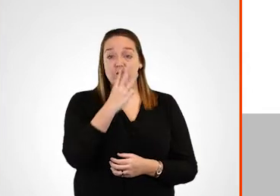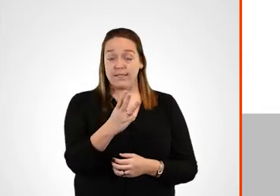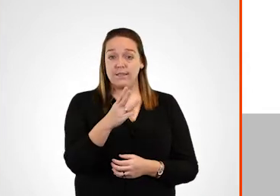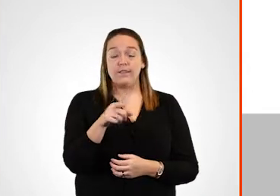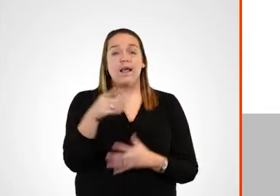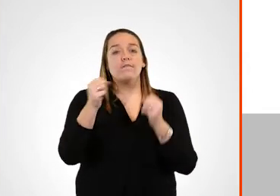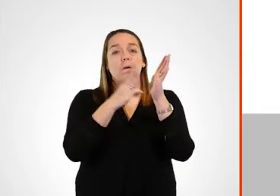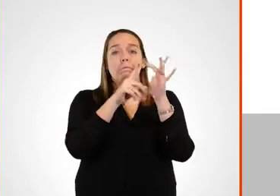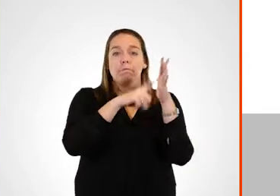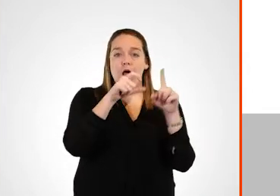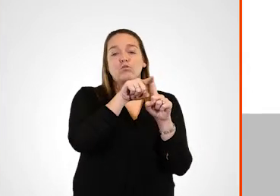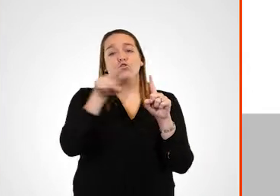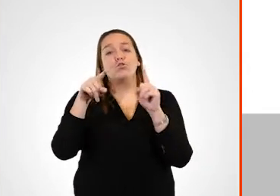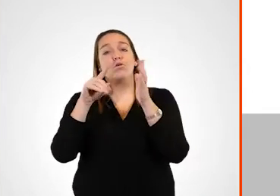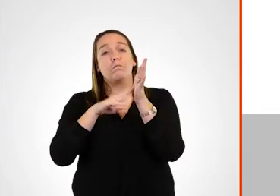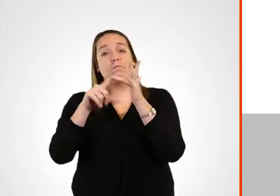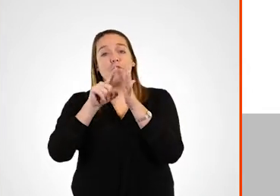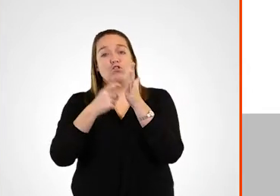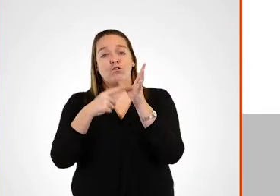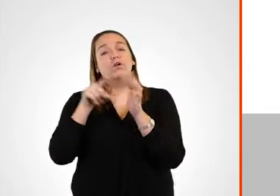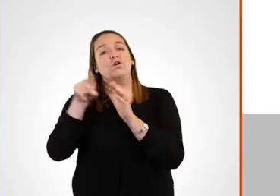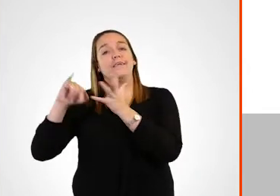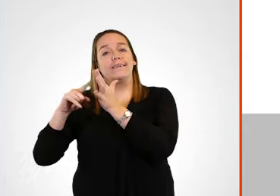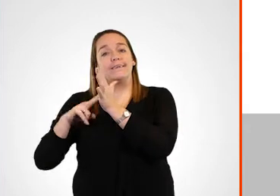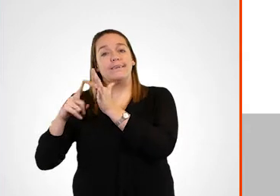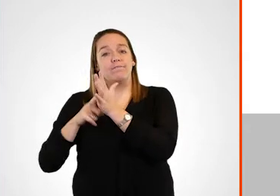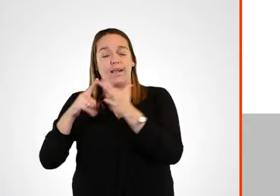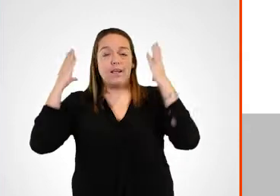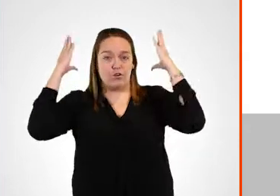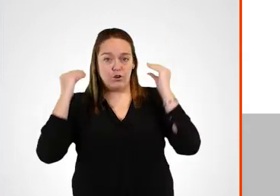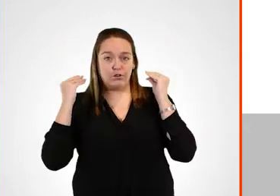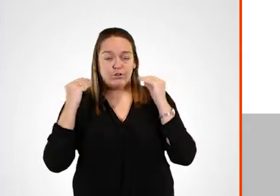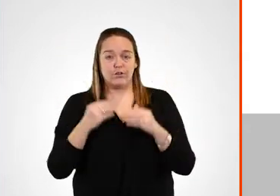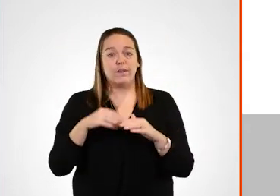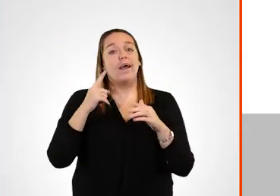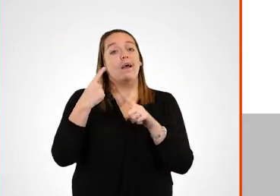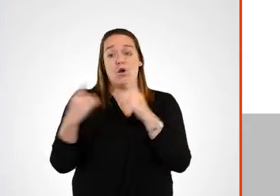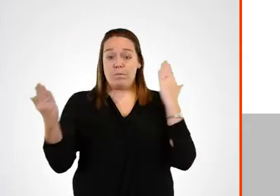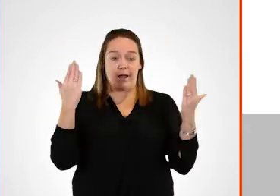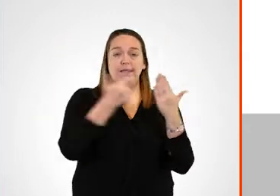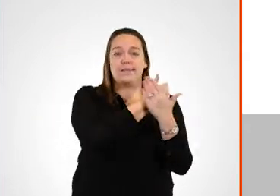mild to moderate to severe hearing losses and then typically developing controls